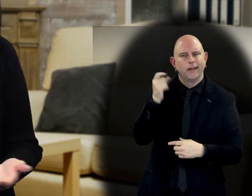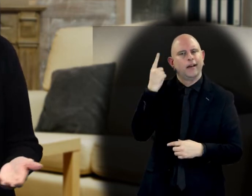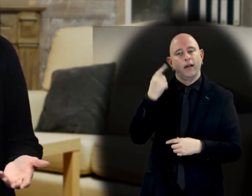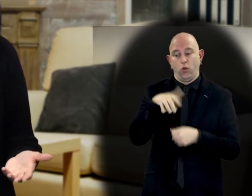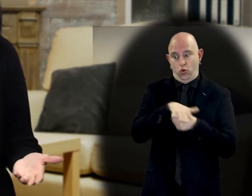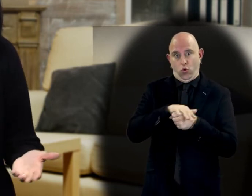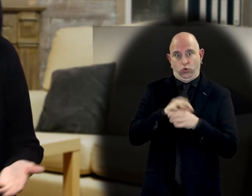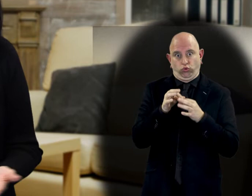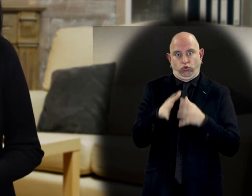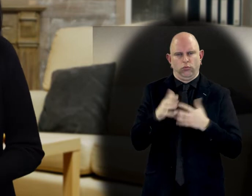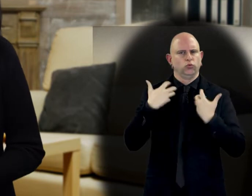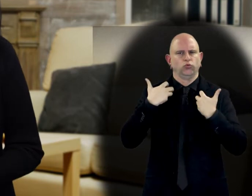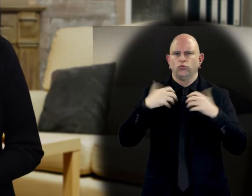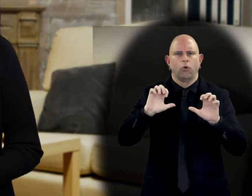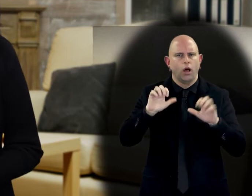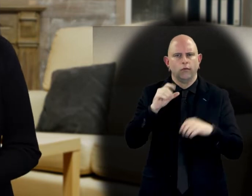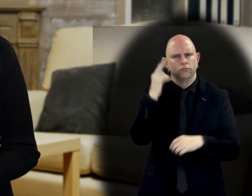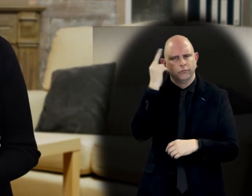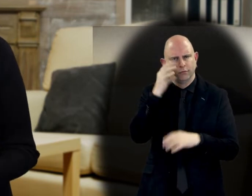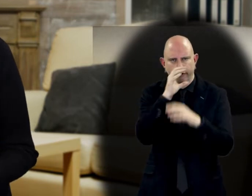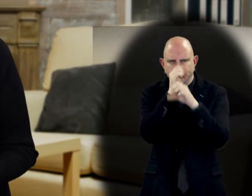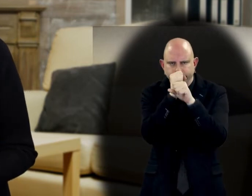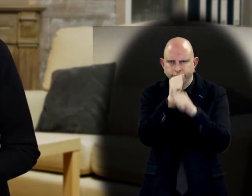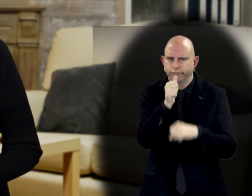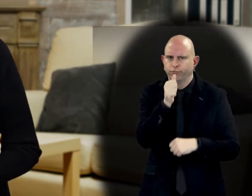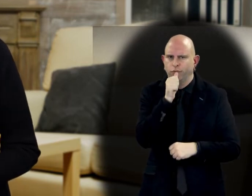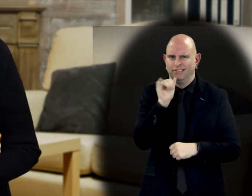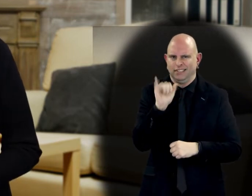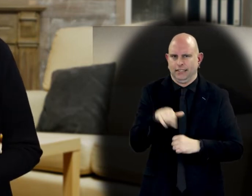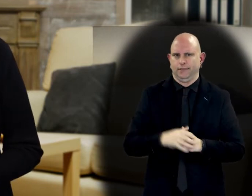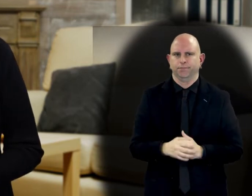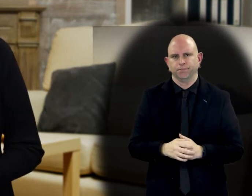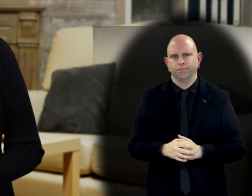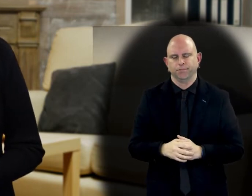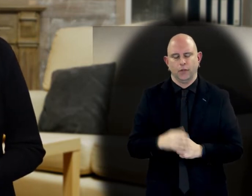I certainly respect that but I wasn't quite sure how to handle the situation.